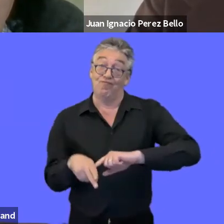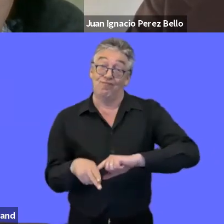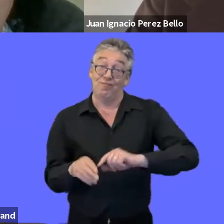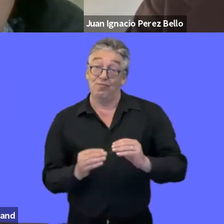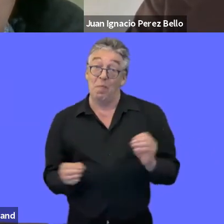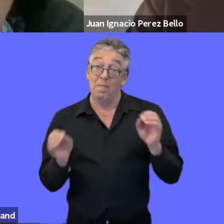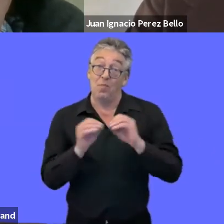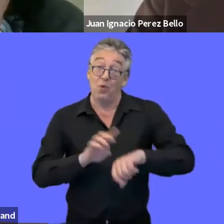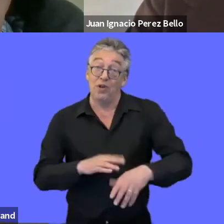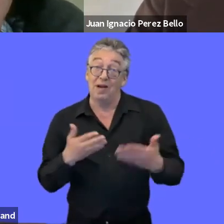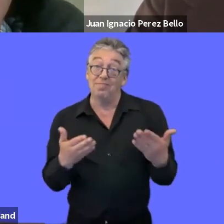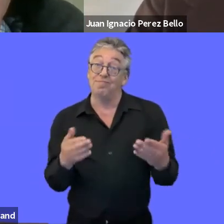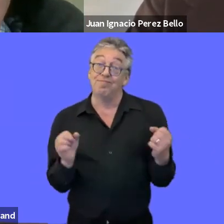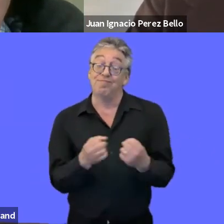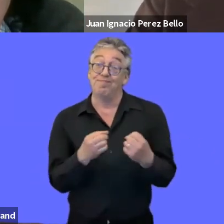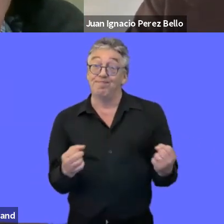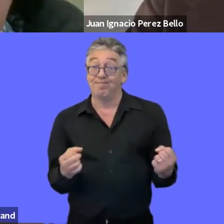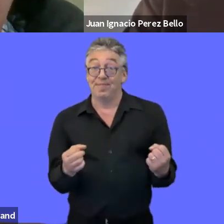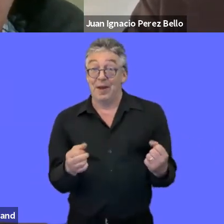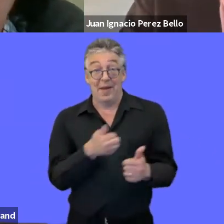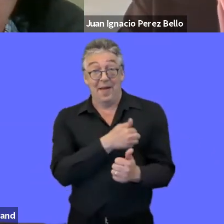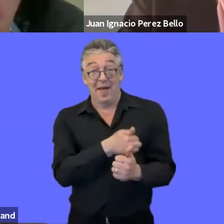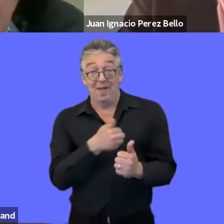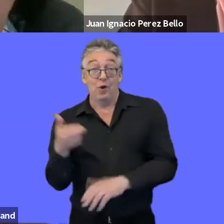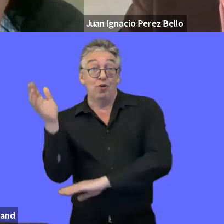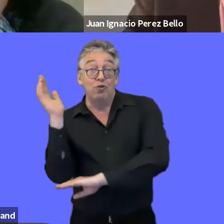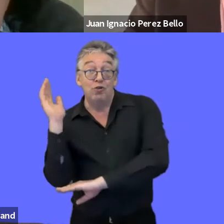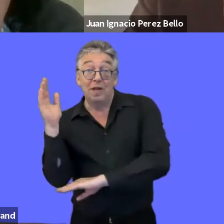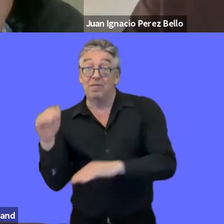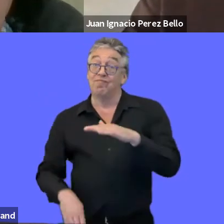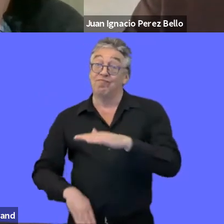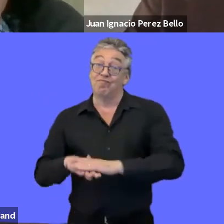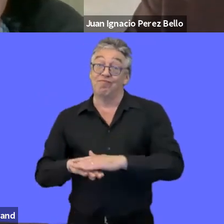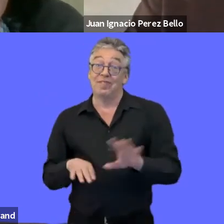We foresee 10 minutes for each, and we need to have a chance